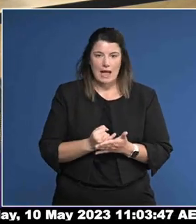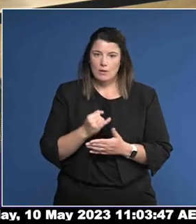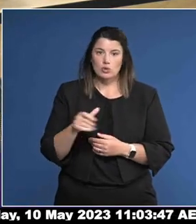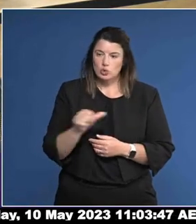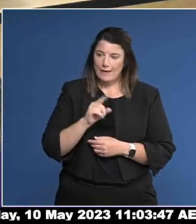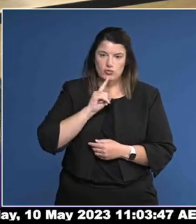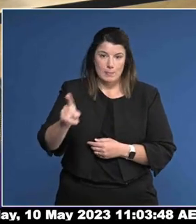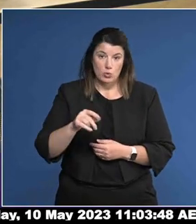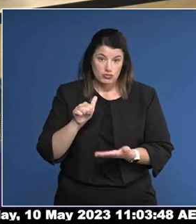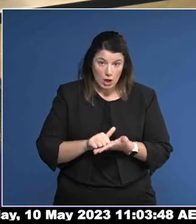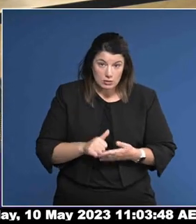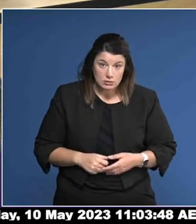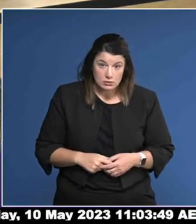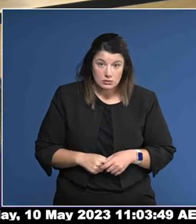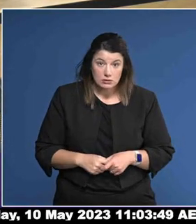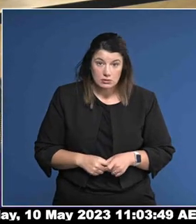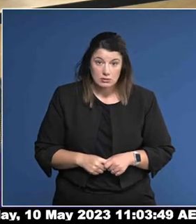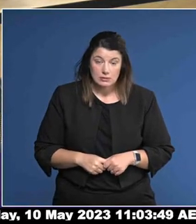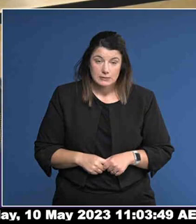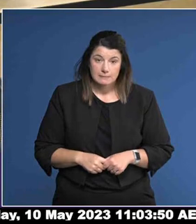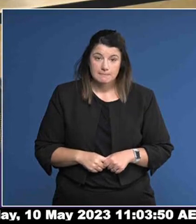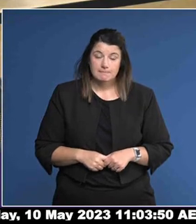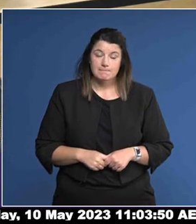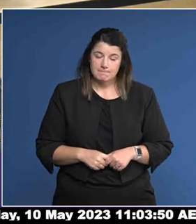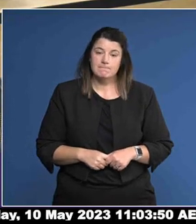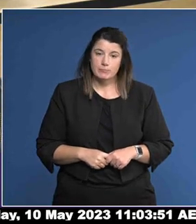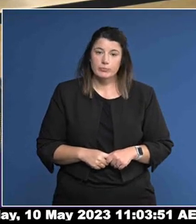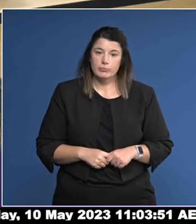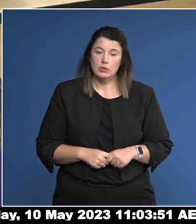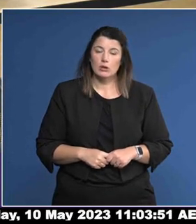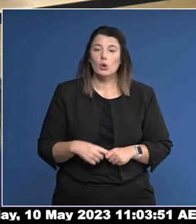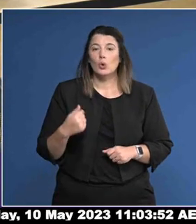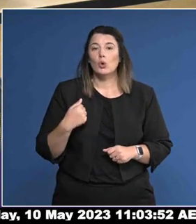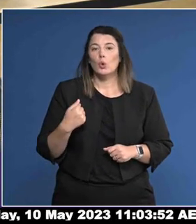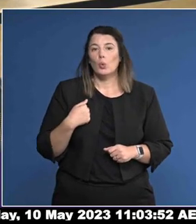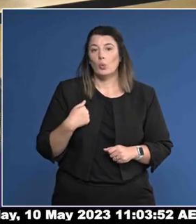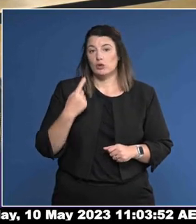It was the view that we saw an opportunity to strengthen their understanding